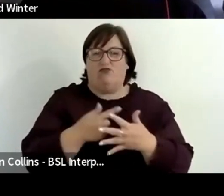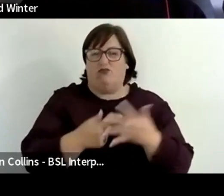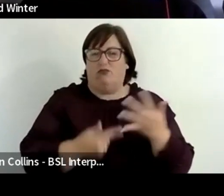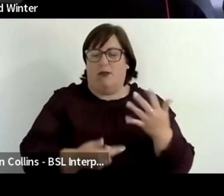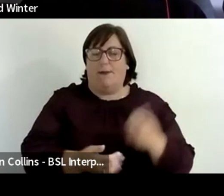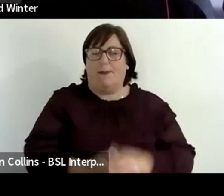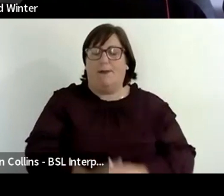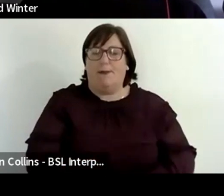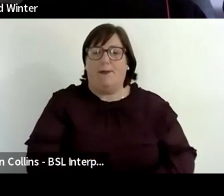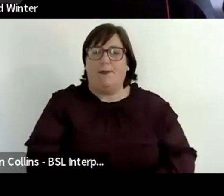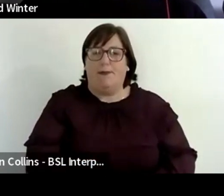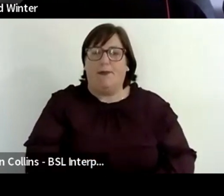Just having a look here.